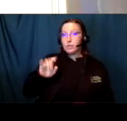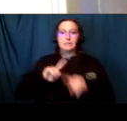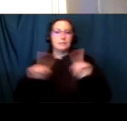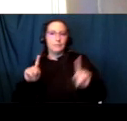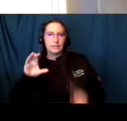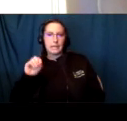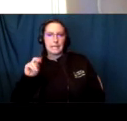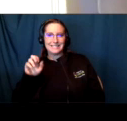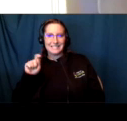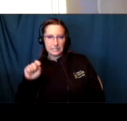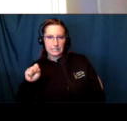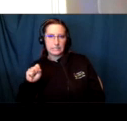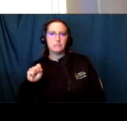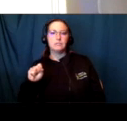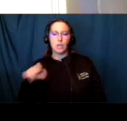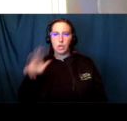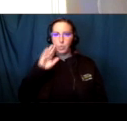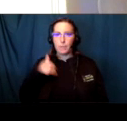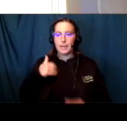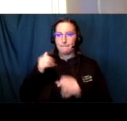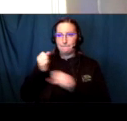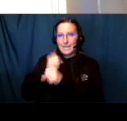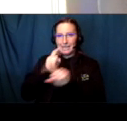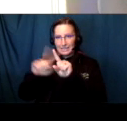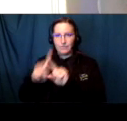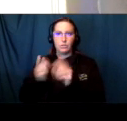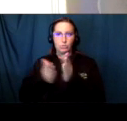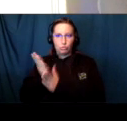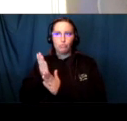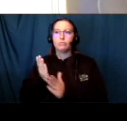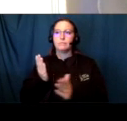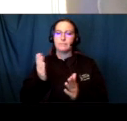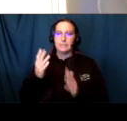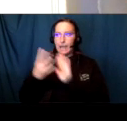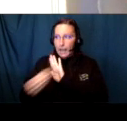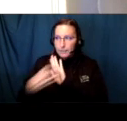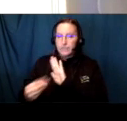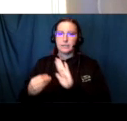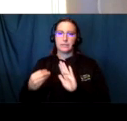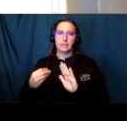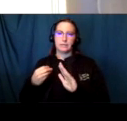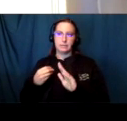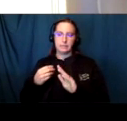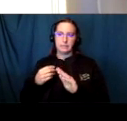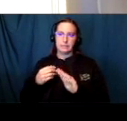So again, he's going to be producing those throughout the activity and imitating and I'll be able to keep some data on if he's able